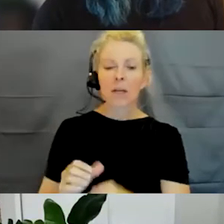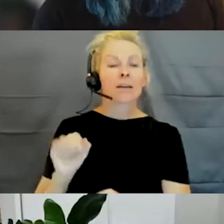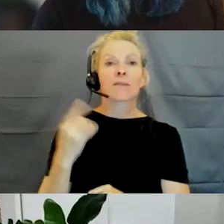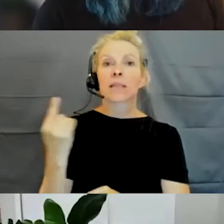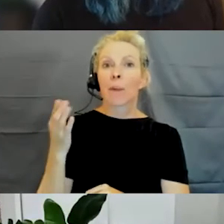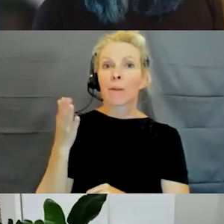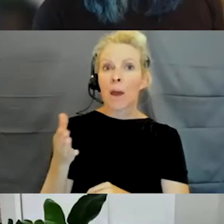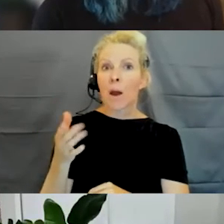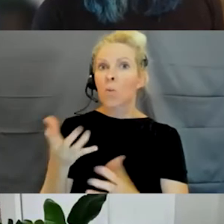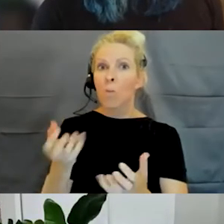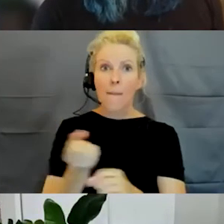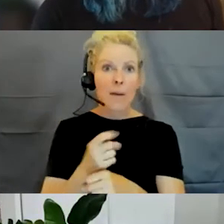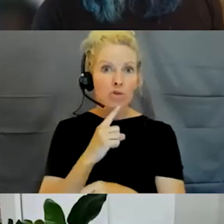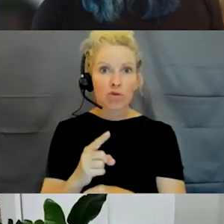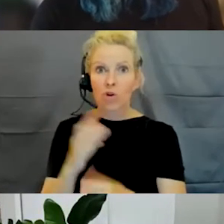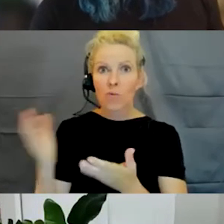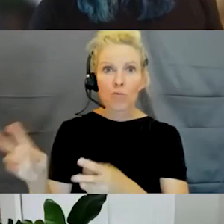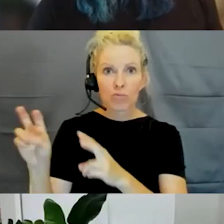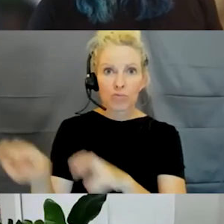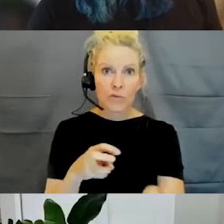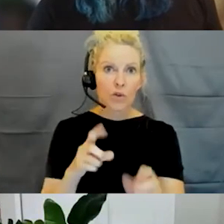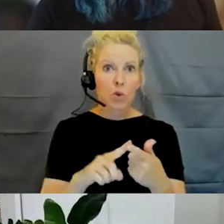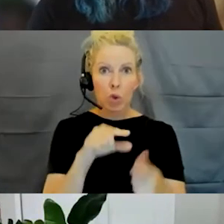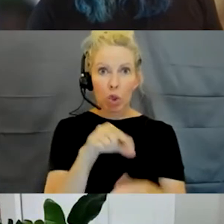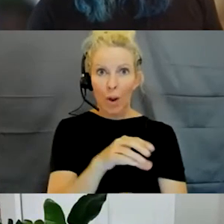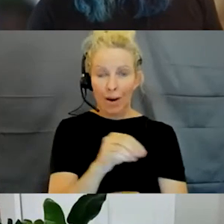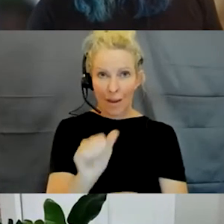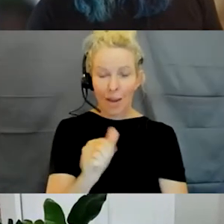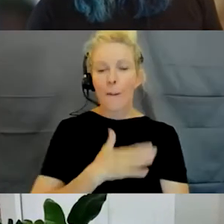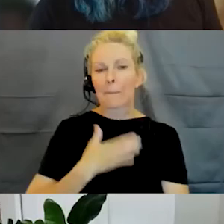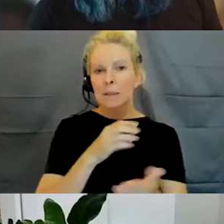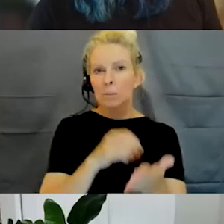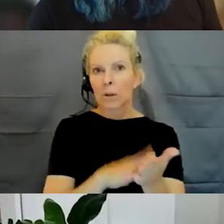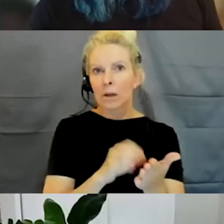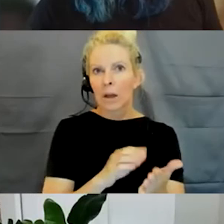sure we brought into the Q&A, please translate that over into the questions we can tackle those,